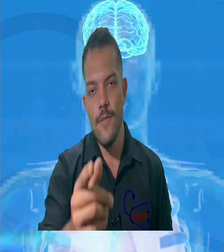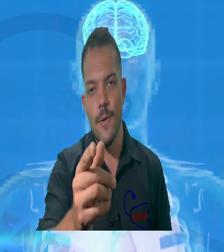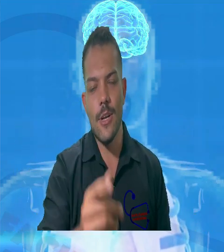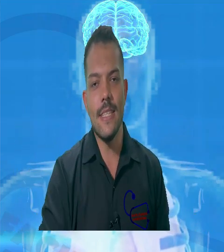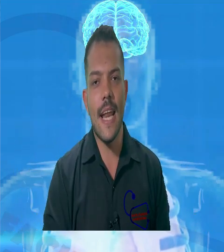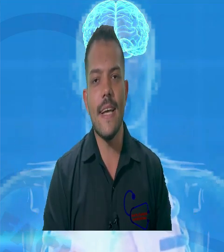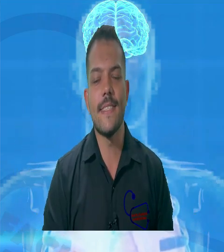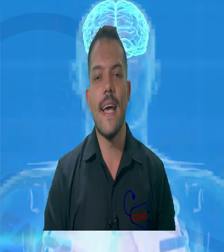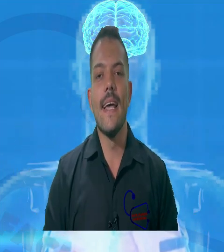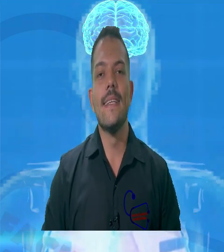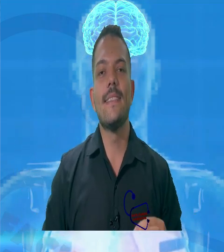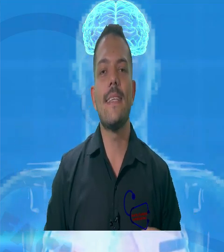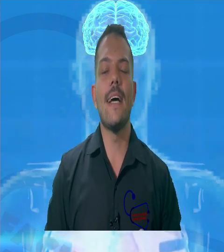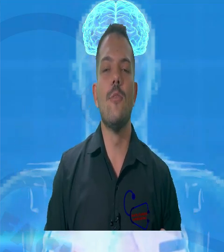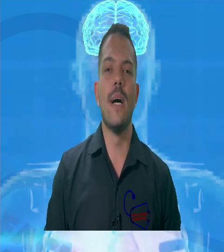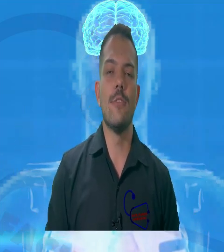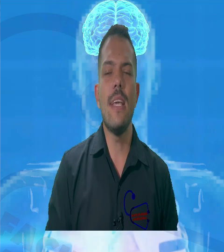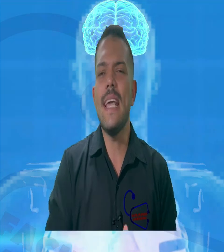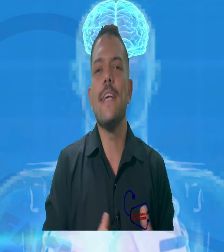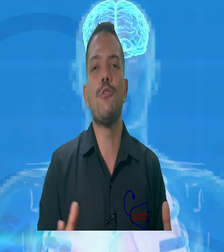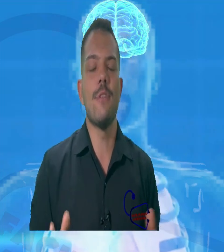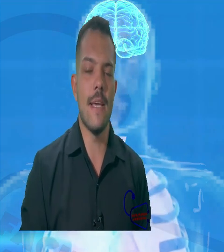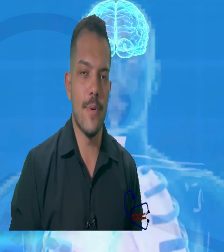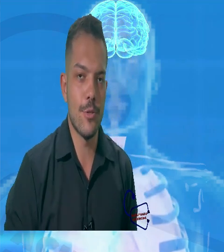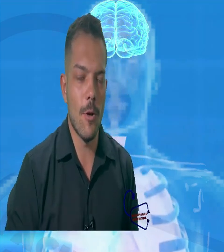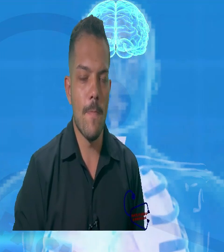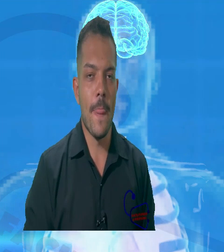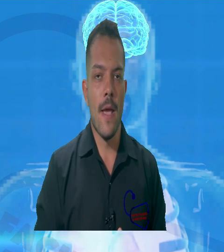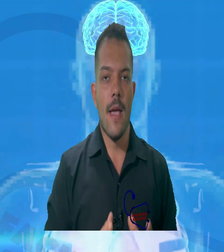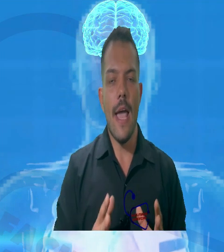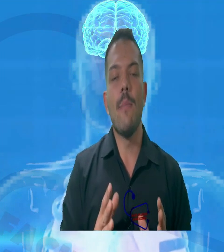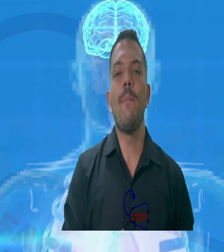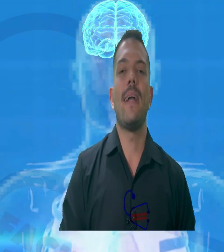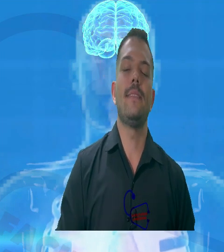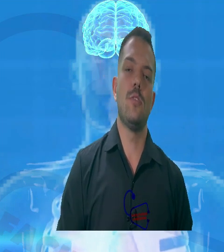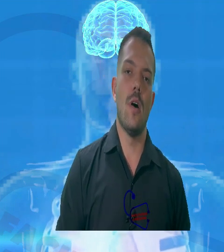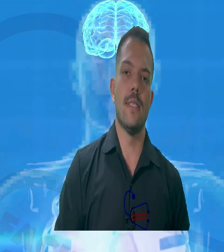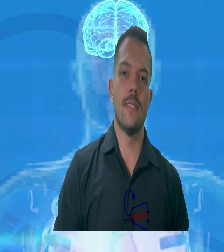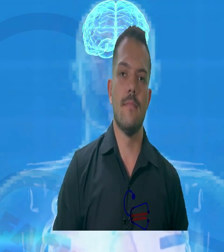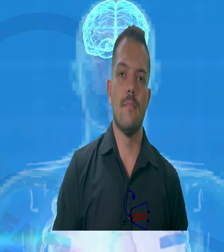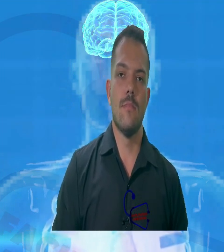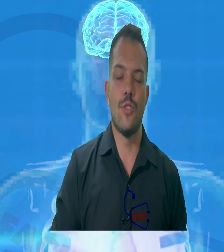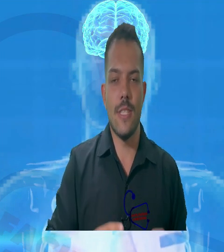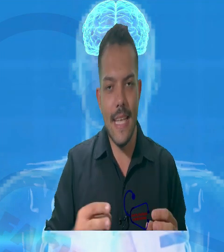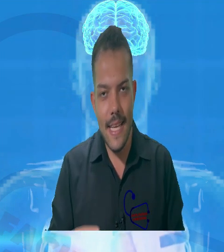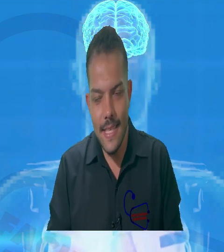to the point of human scabies, what is it, folks, it's a parasitic disease, you have to understand